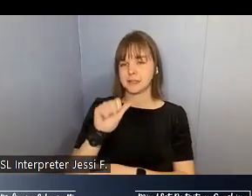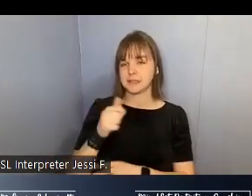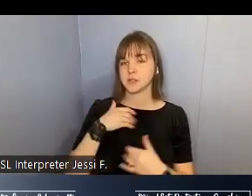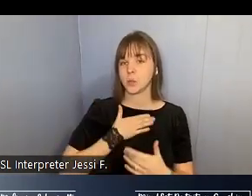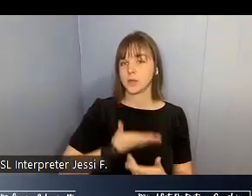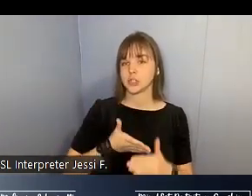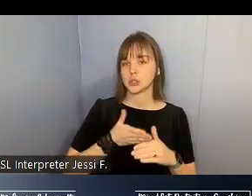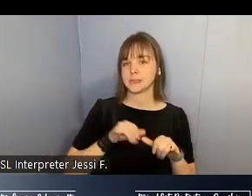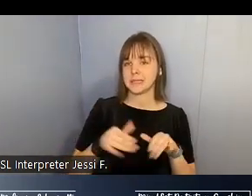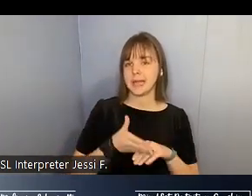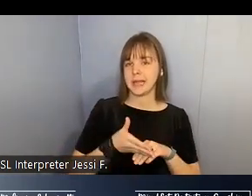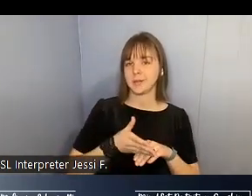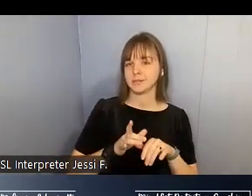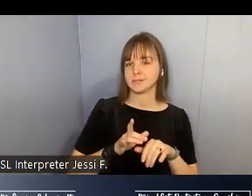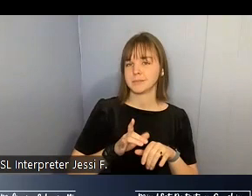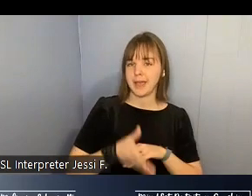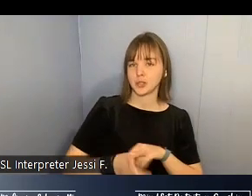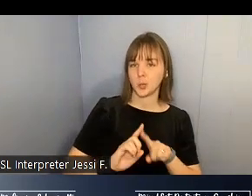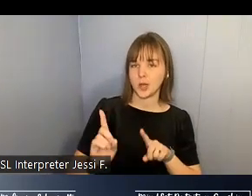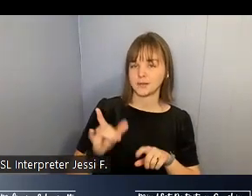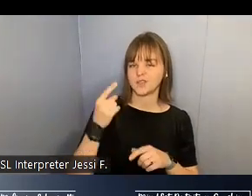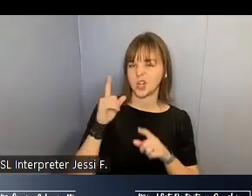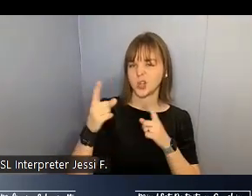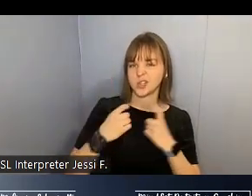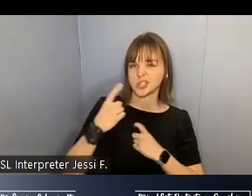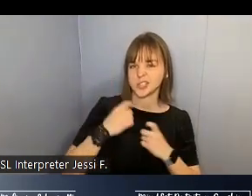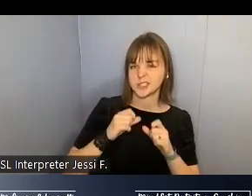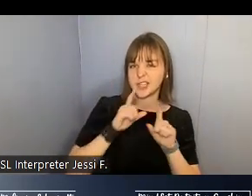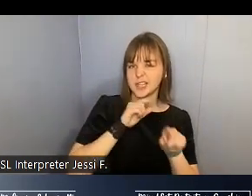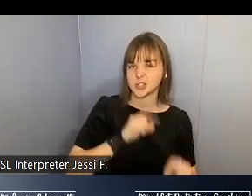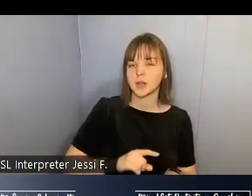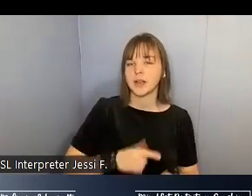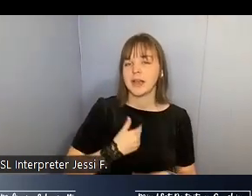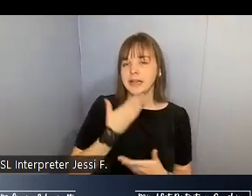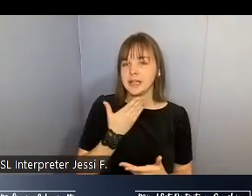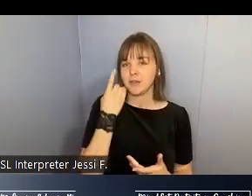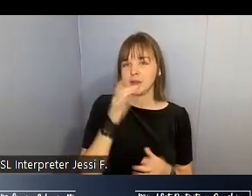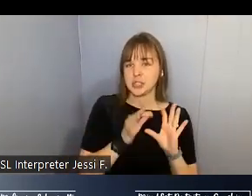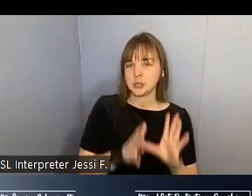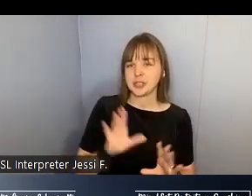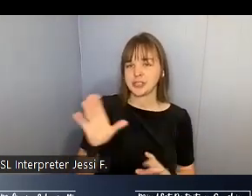And also, I wanted to give a big thank you because she's keeping up with your speed, Melissia. That's pretty amazing.